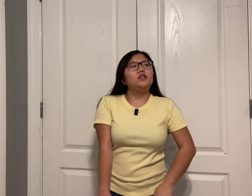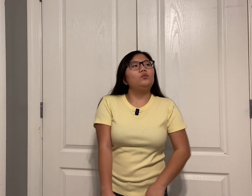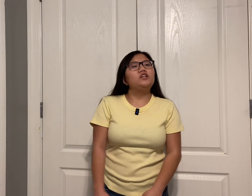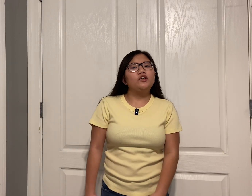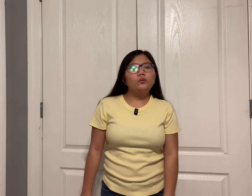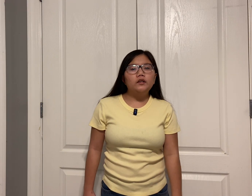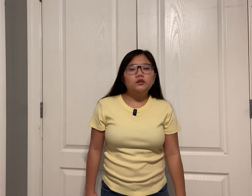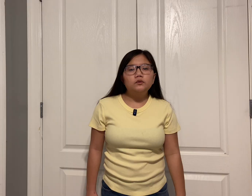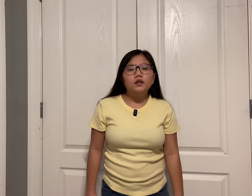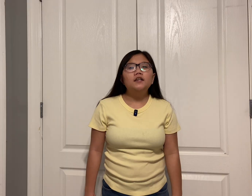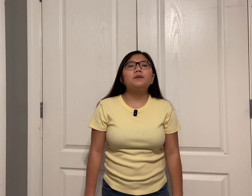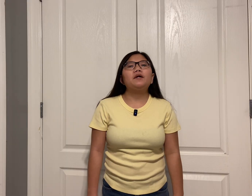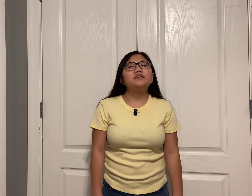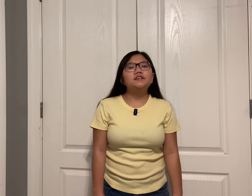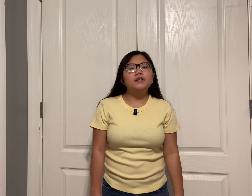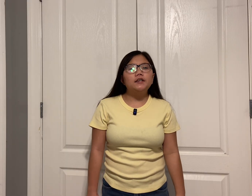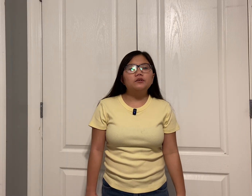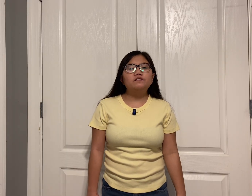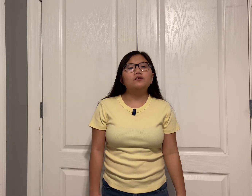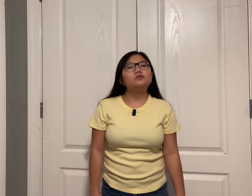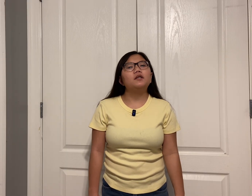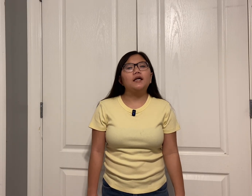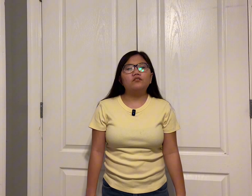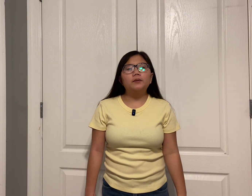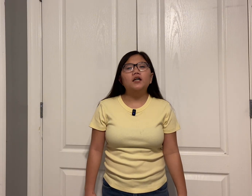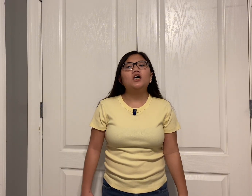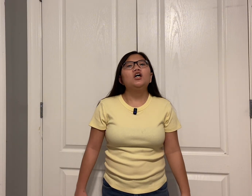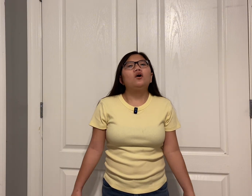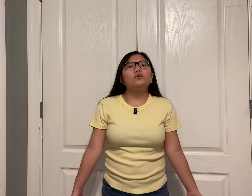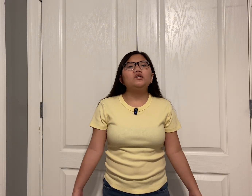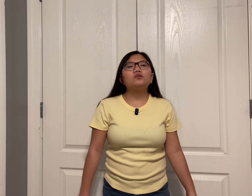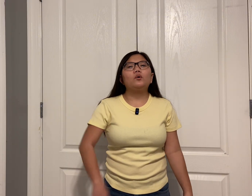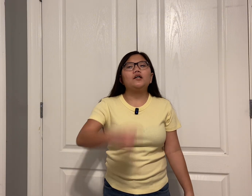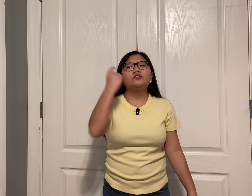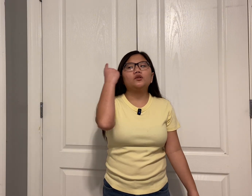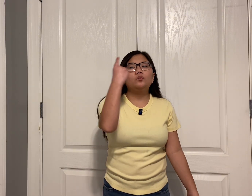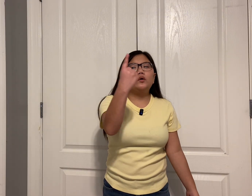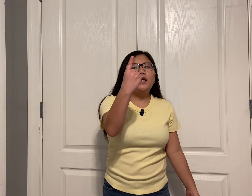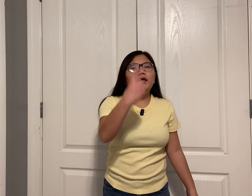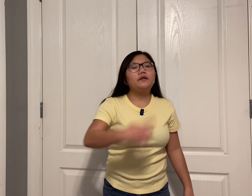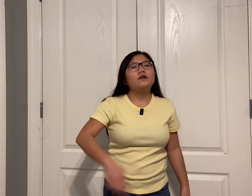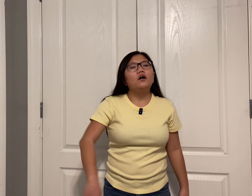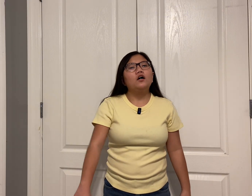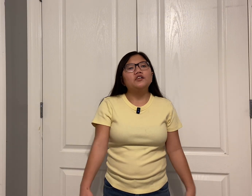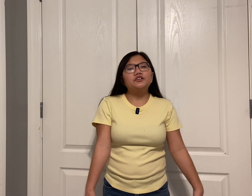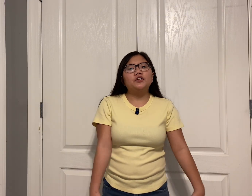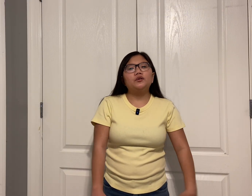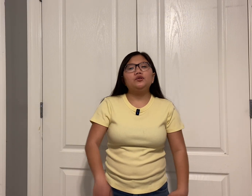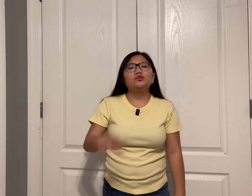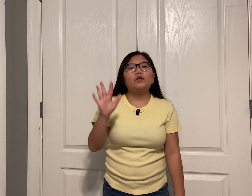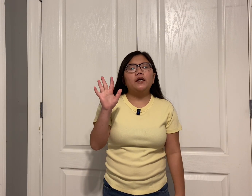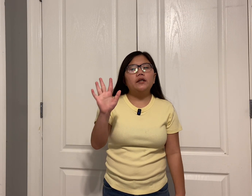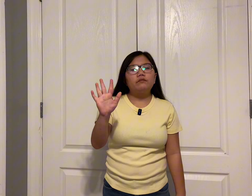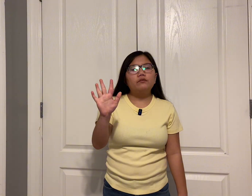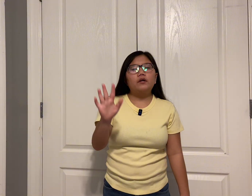The American Sign Language fingerspelling alphabet only requires one hand. So use your right hand if you're right handed.